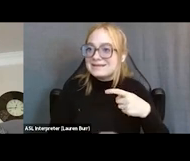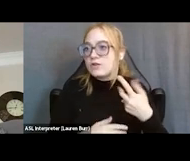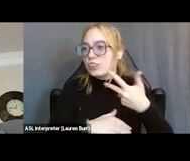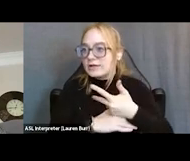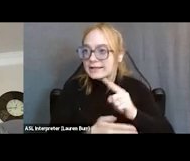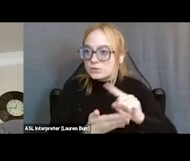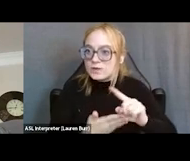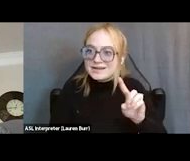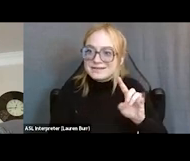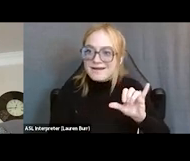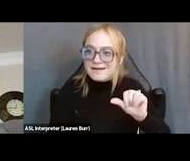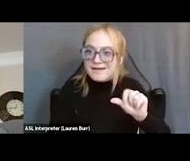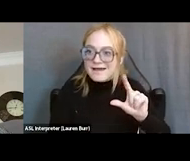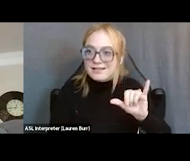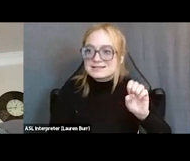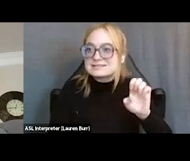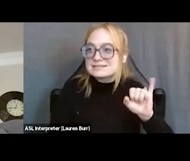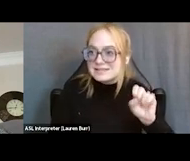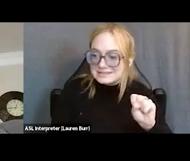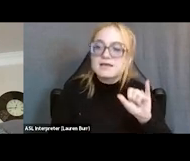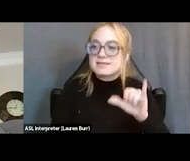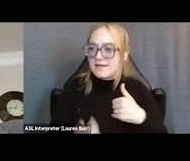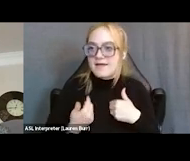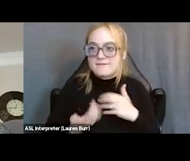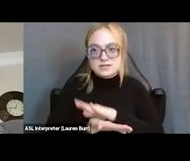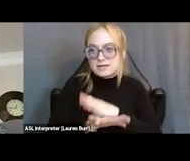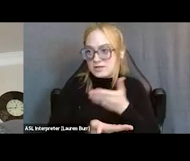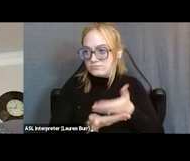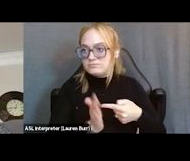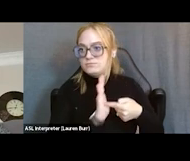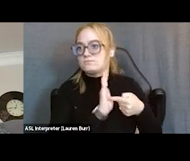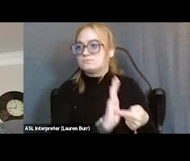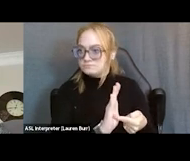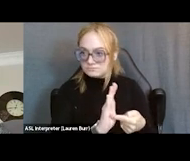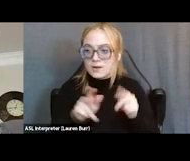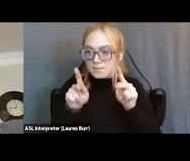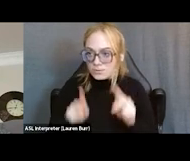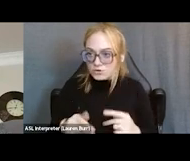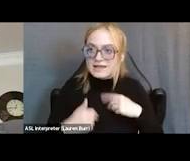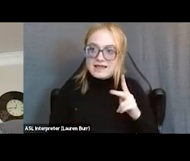That's an automatic allow if you have the documentation to show that the person has kidney failure that requires